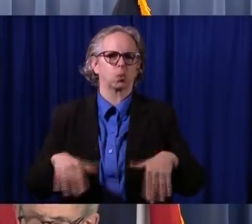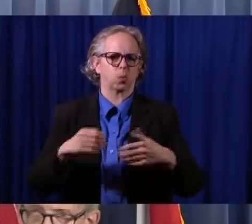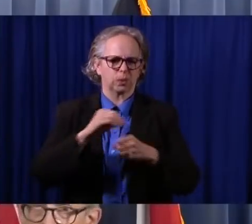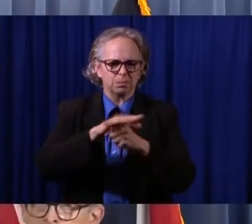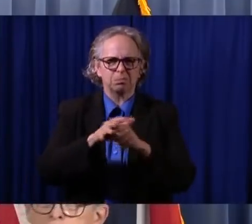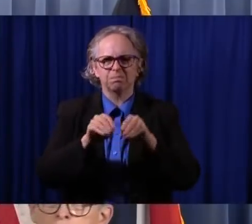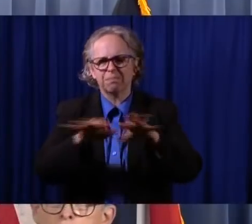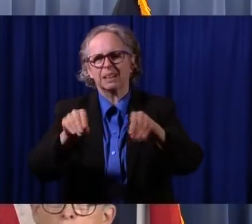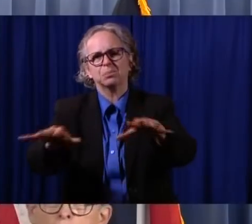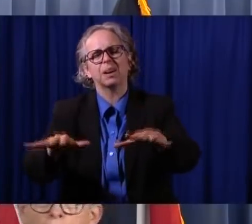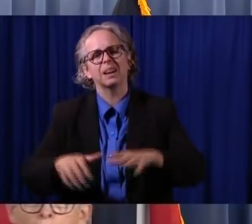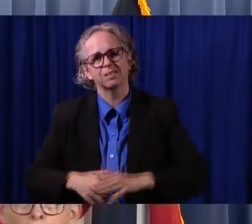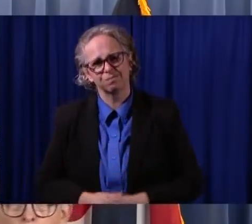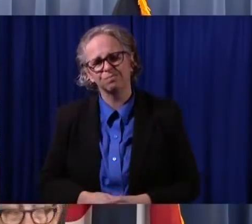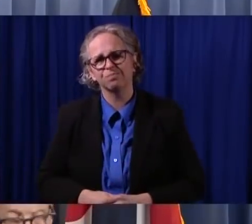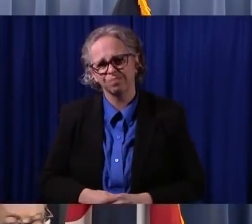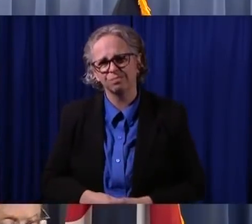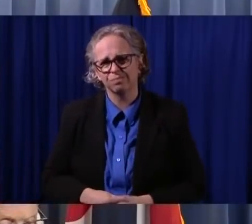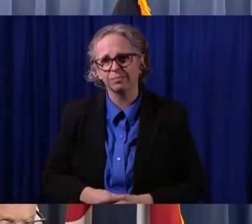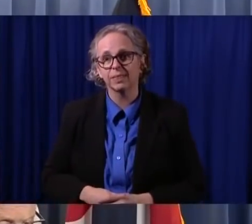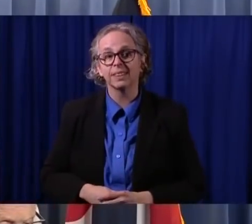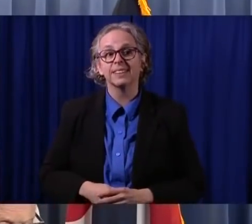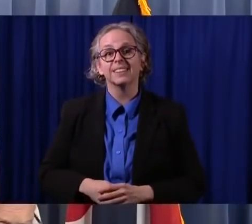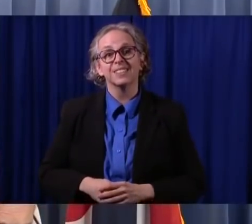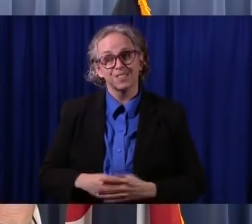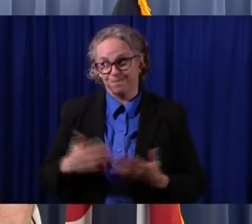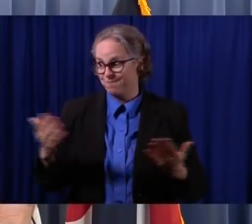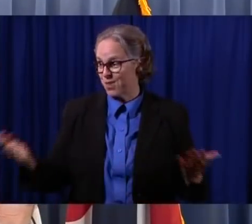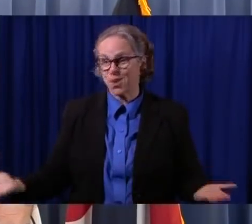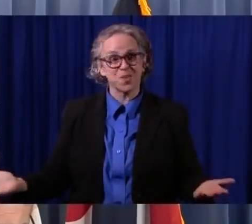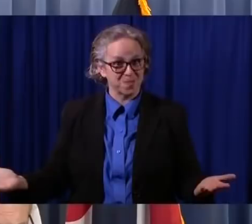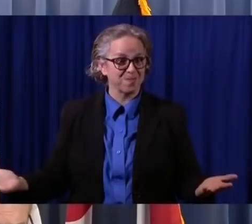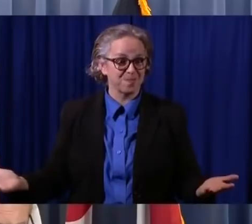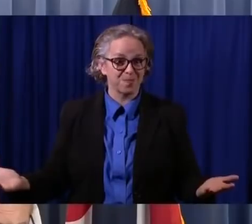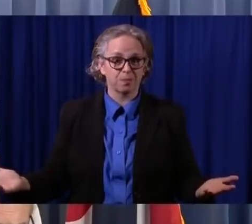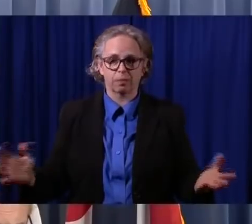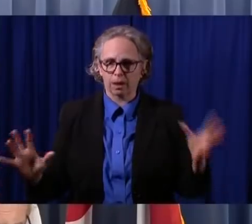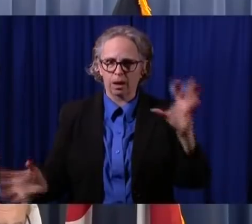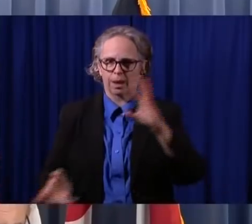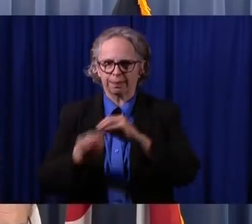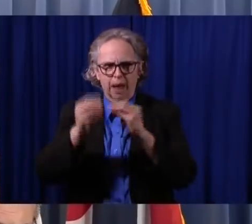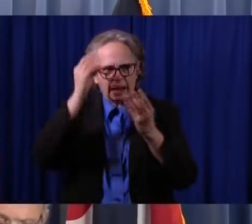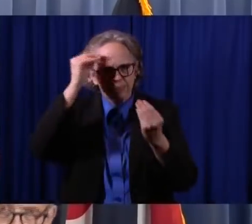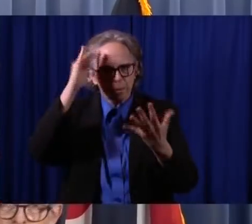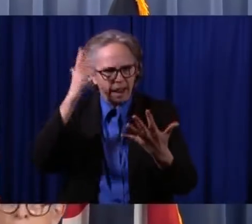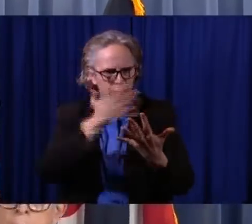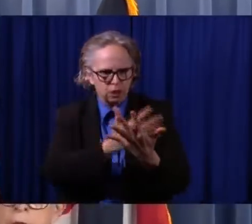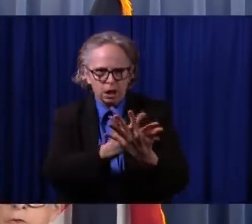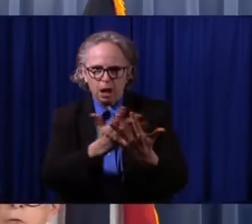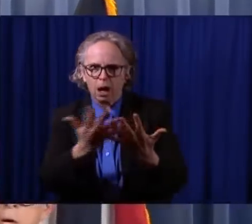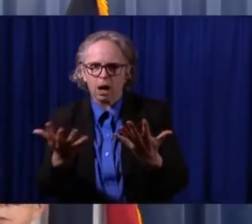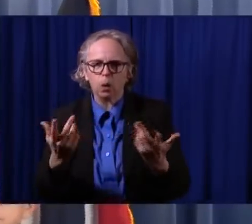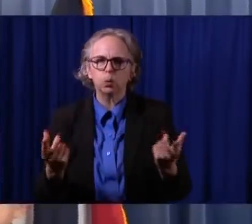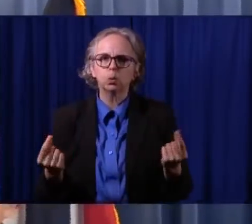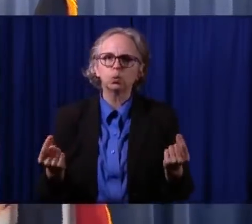AGAIN, YOU CAN KIND OF GET A FEEL FOR THE HOTSPOTS.